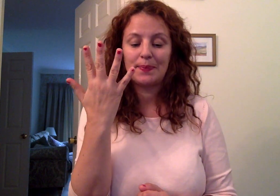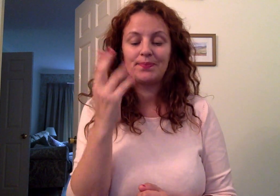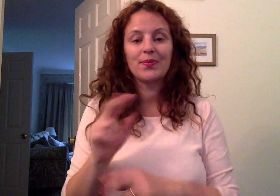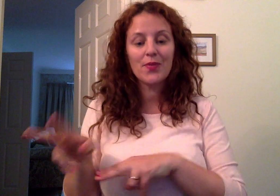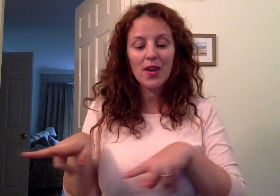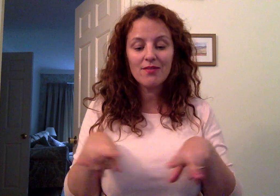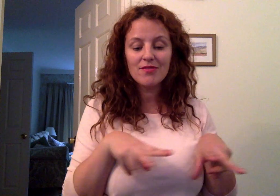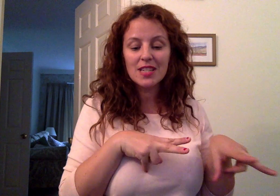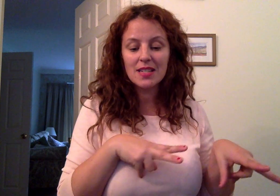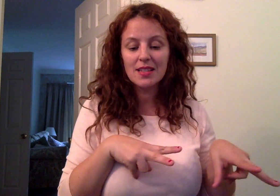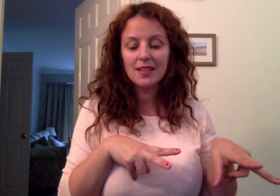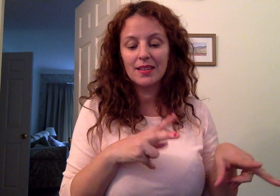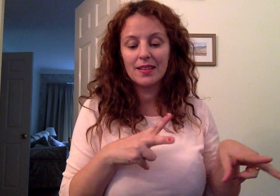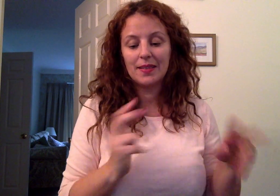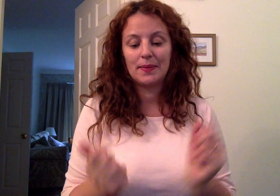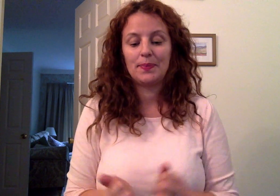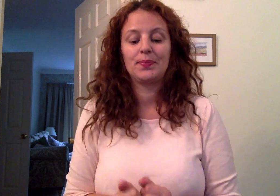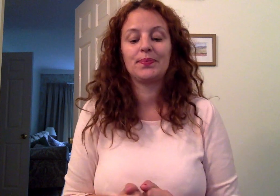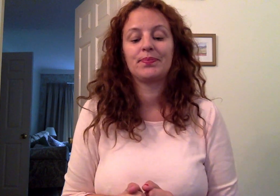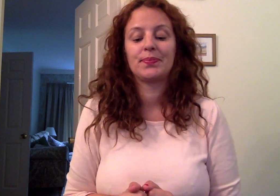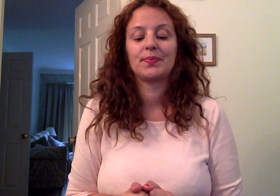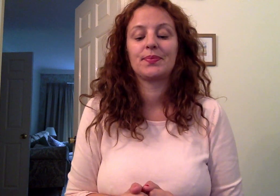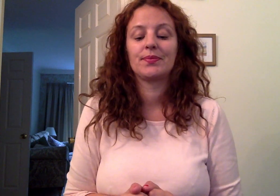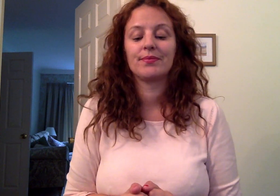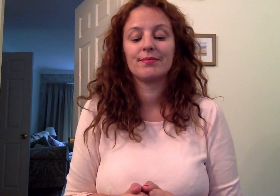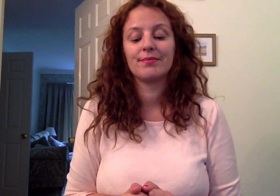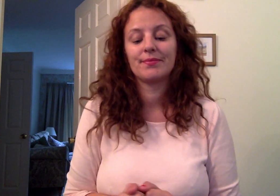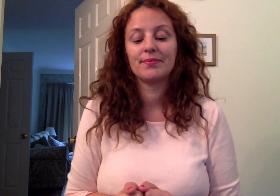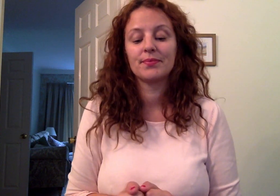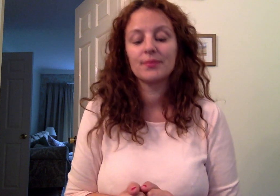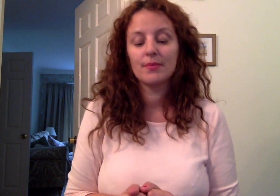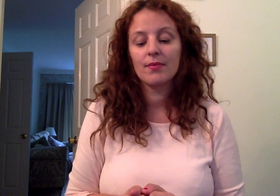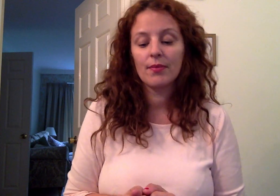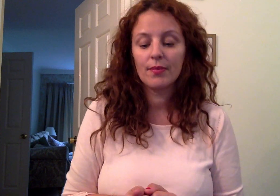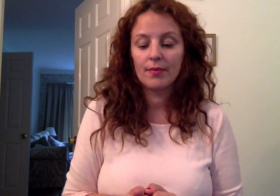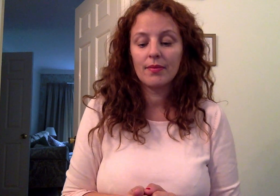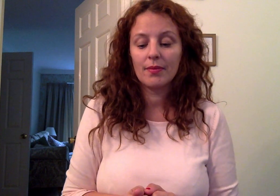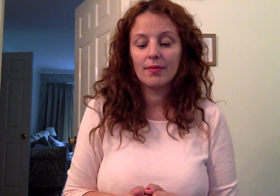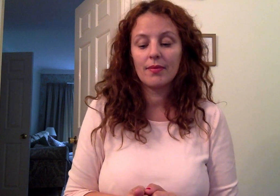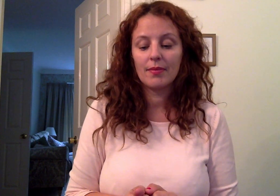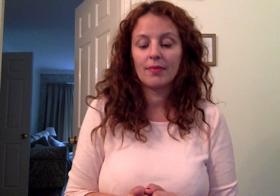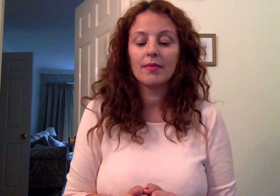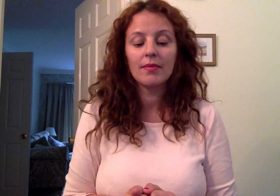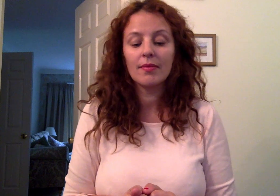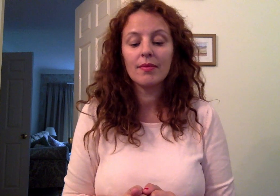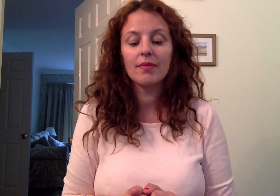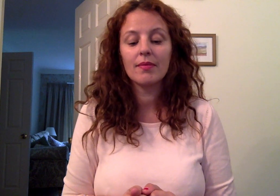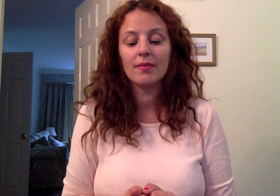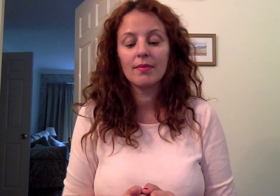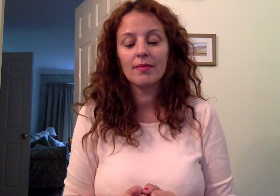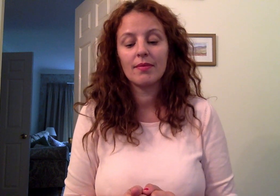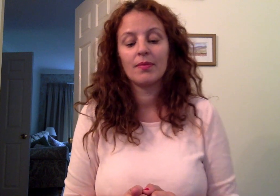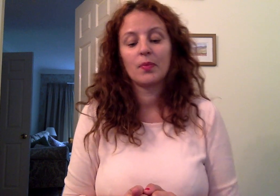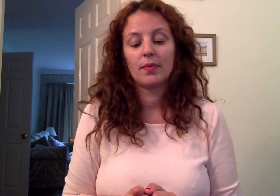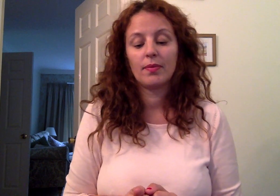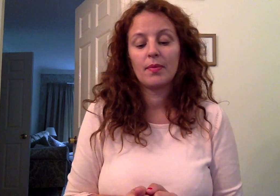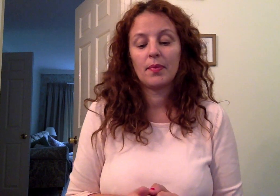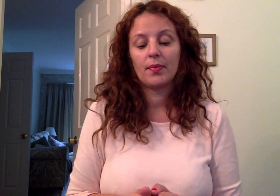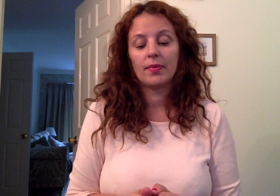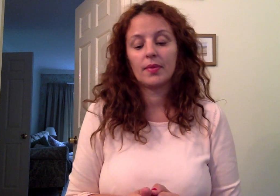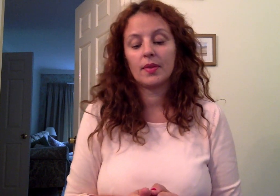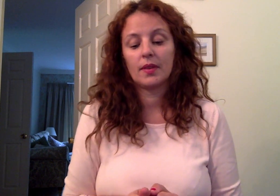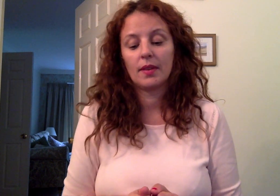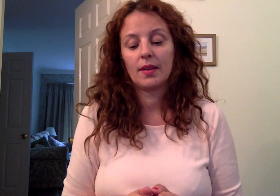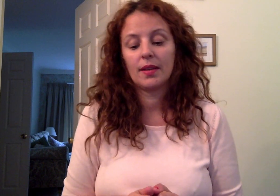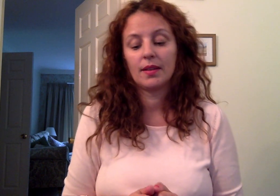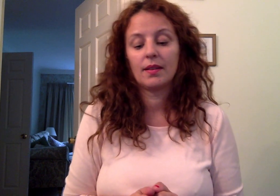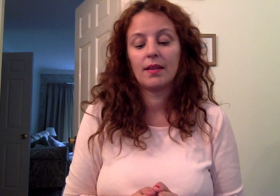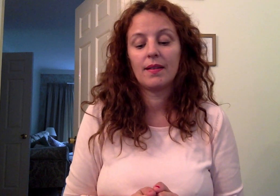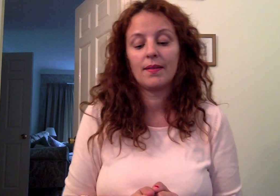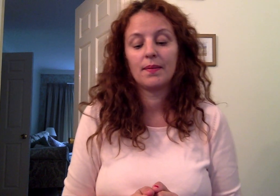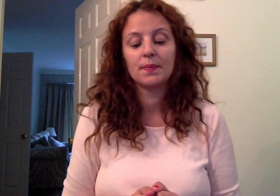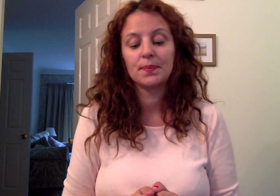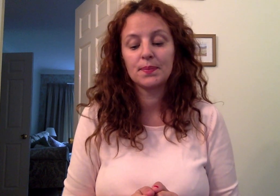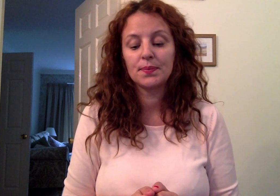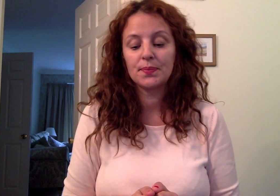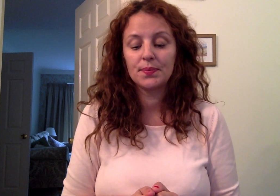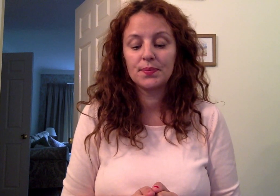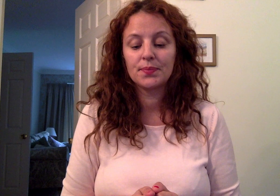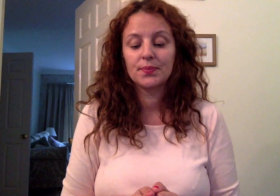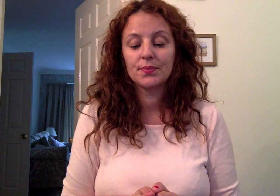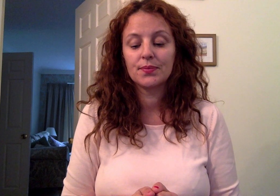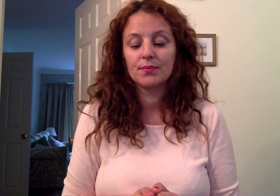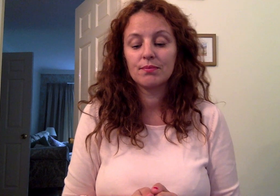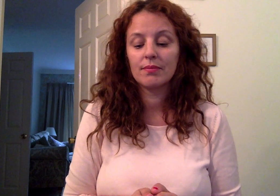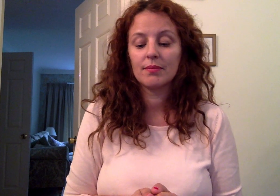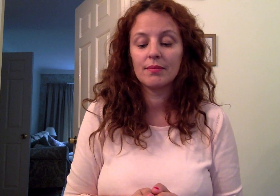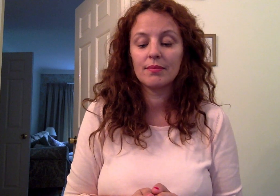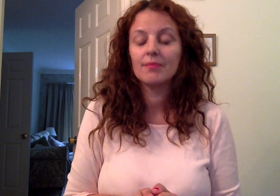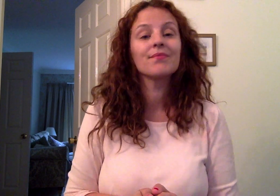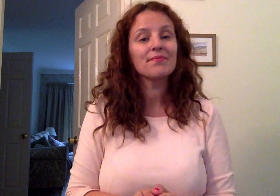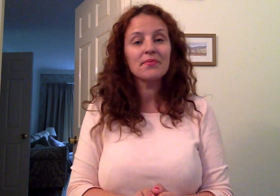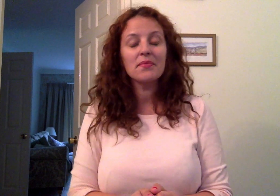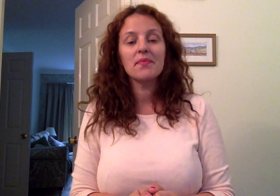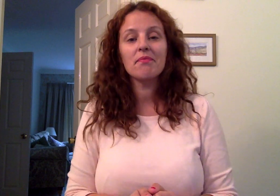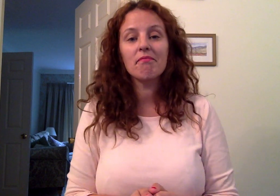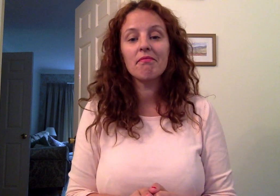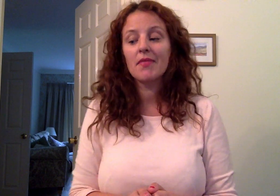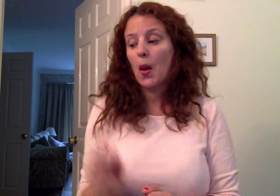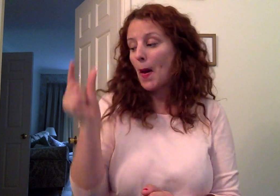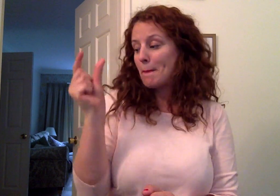When a person is learning sign language tells me it's easy, I laugh inside and just think wait and see.